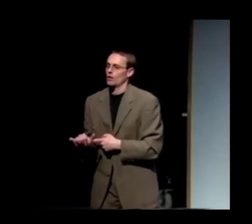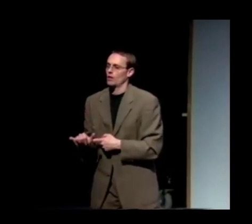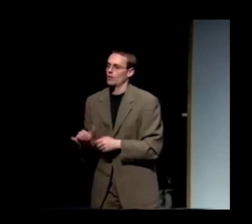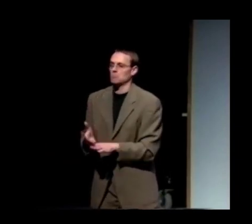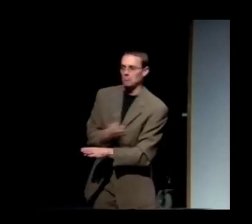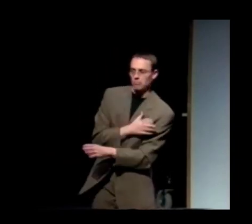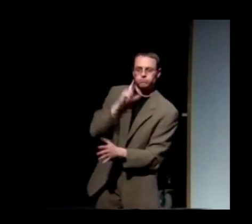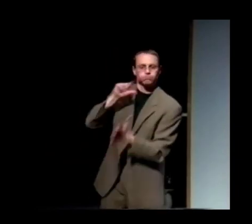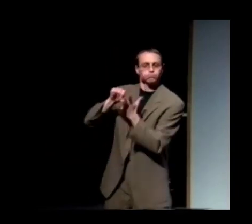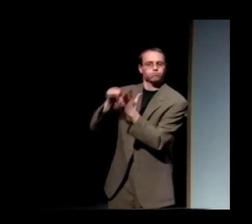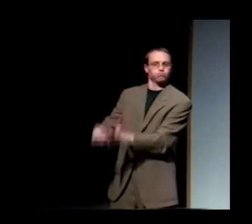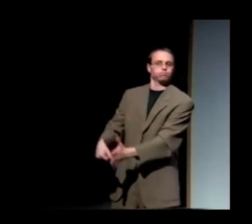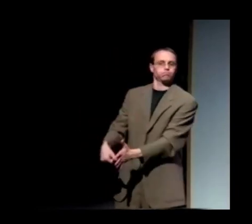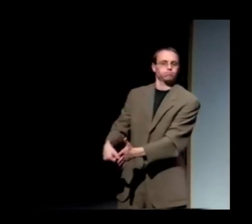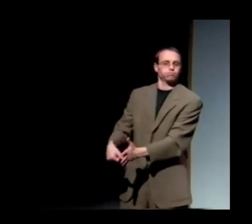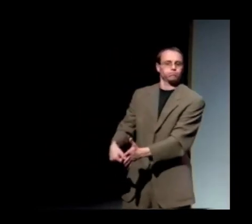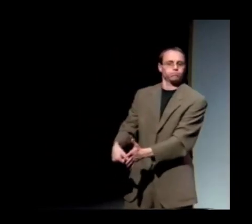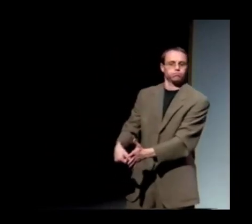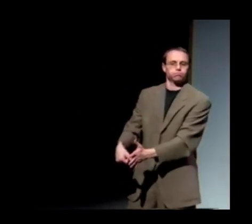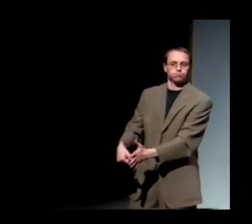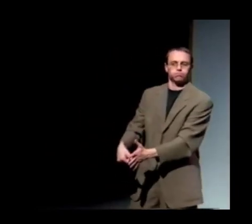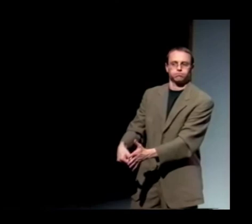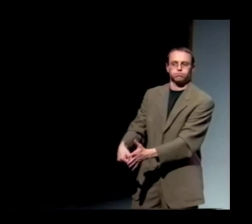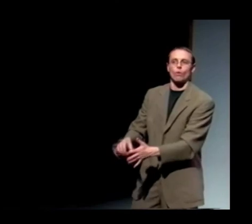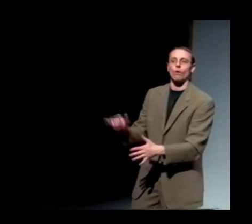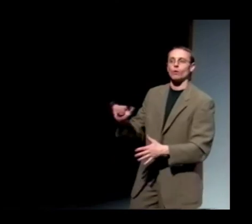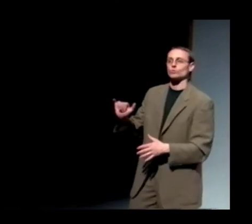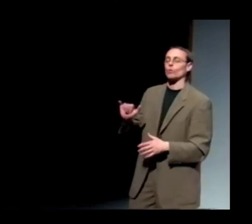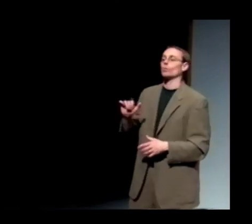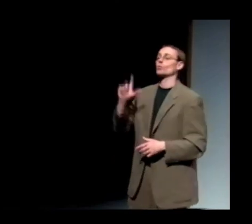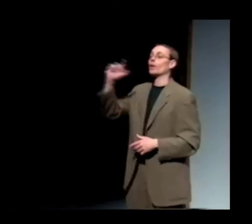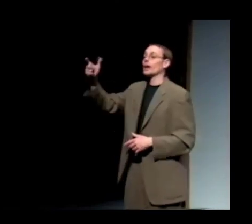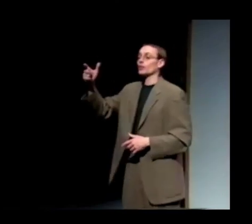OK. SO YOU WANTED TO USE SLOW MOTION FOR THAT FOR EMPHASIS.